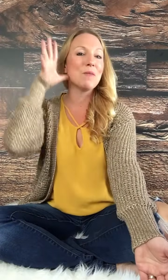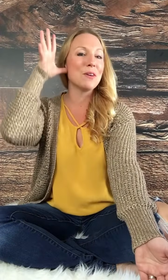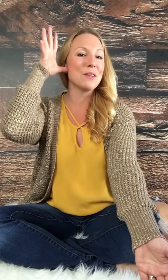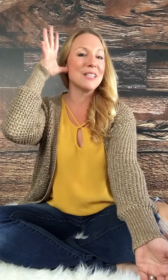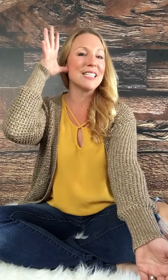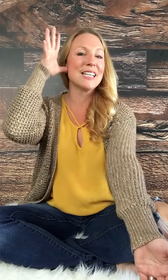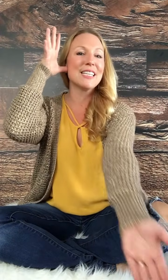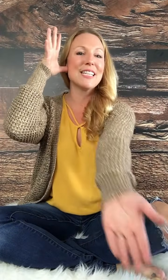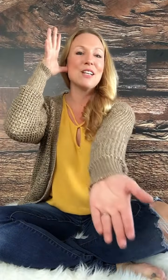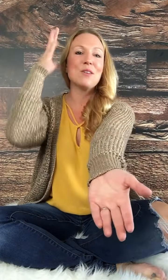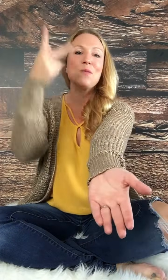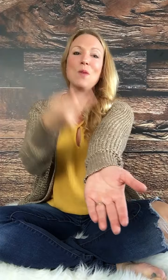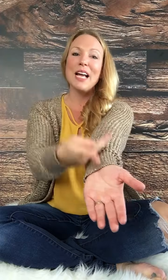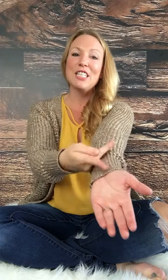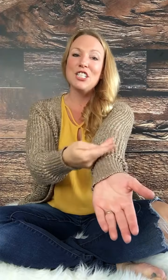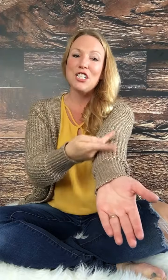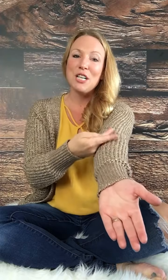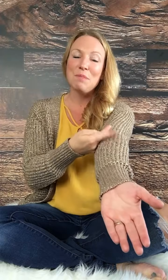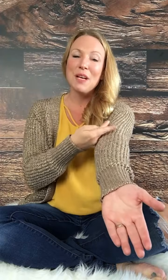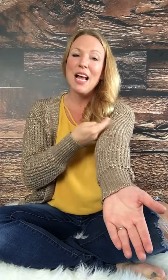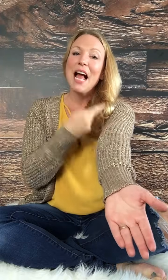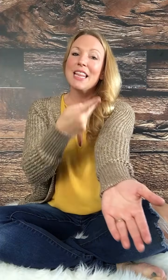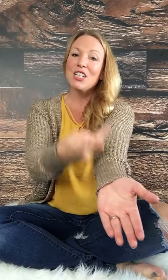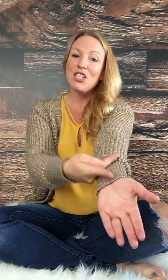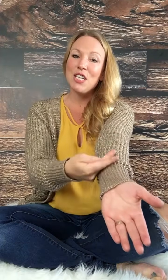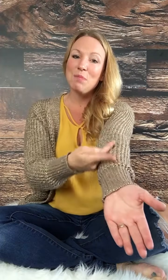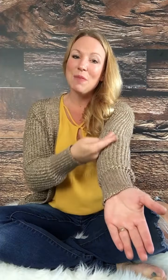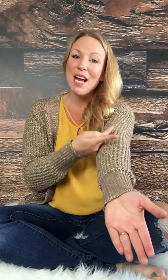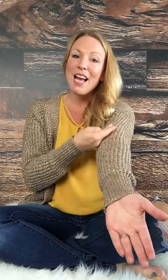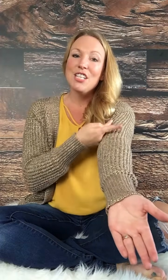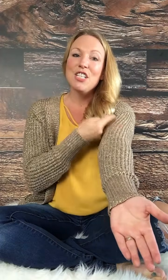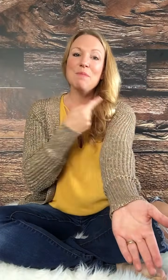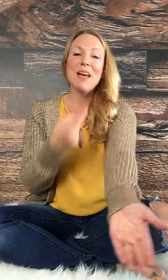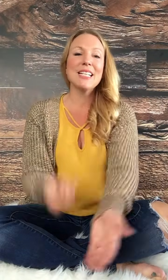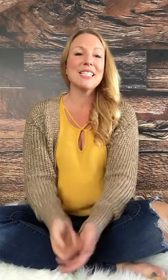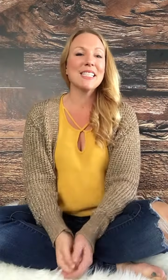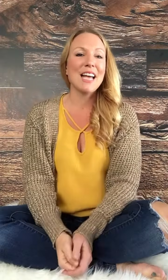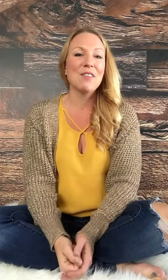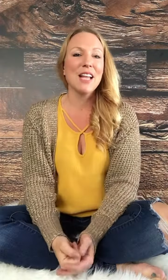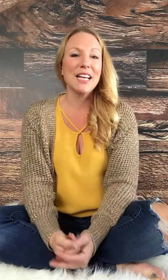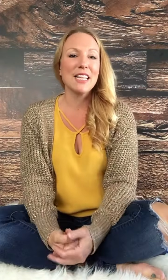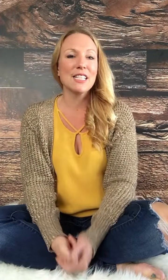there is a little white SHEEP. The SHEEP, she makes a sound like this,